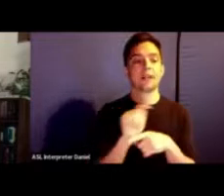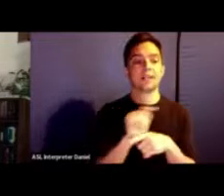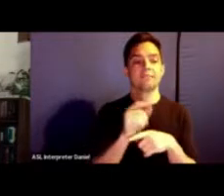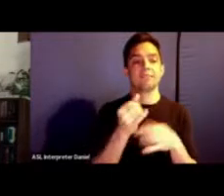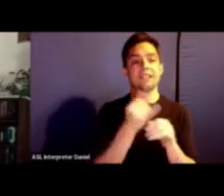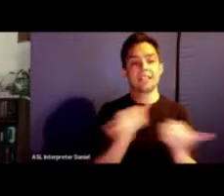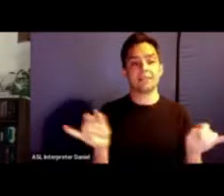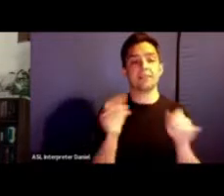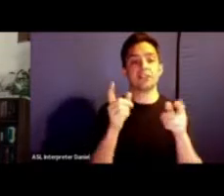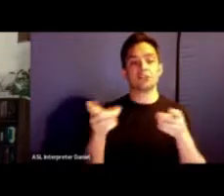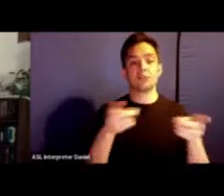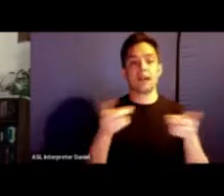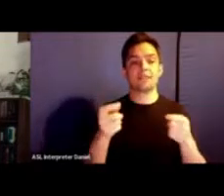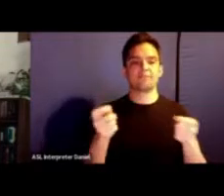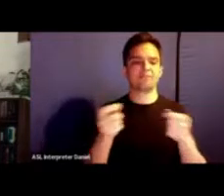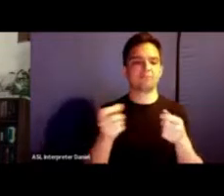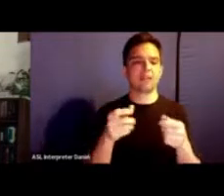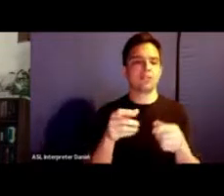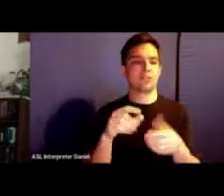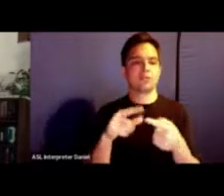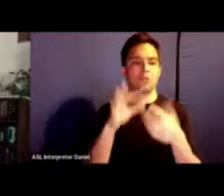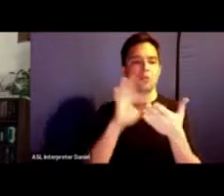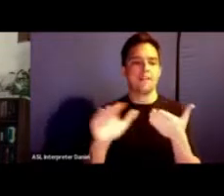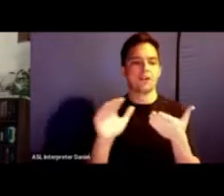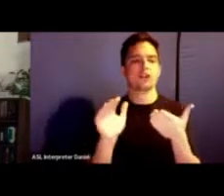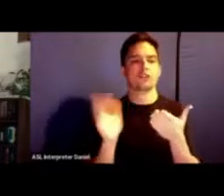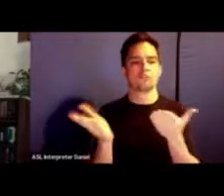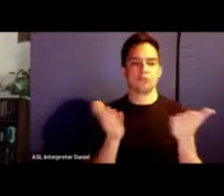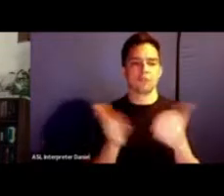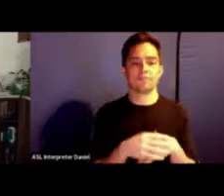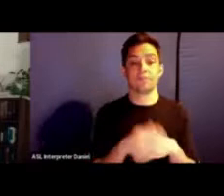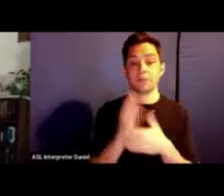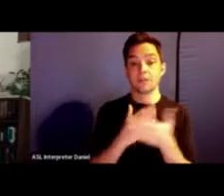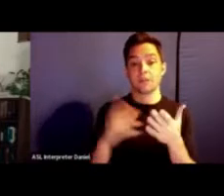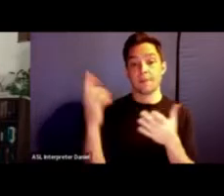and manage waiver services. And I'm going to talk a lot more about this. But some of the practical skills training could